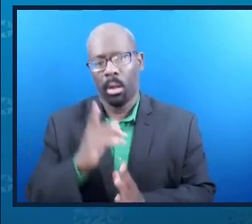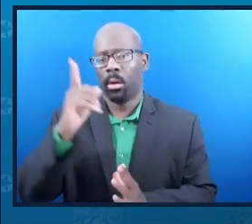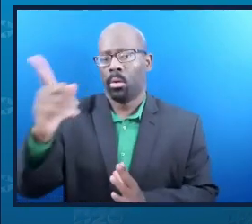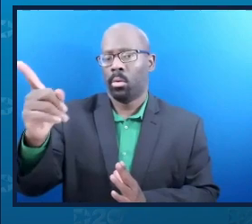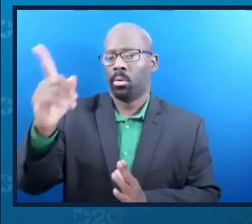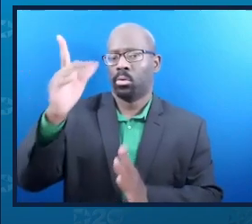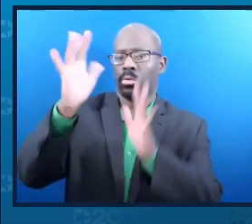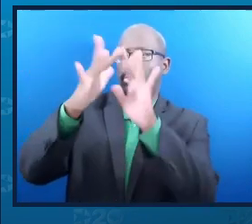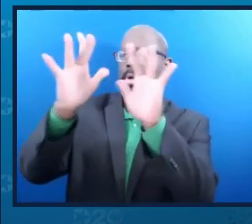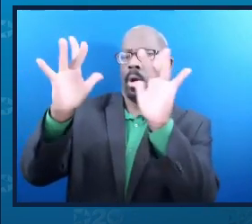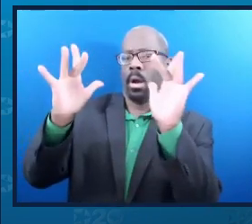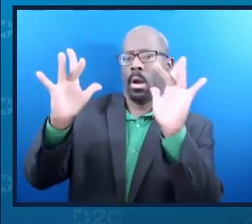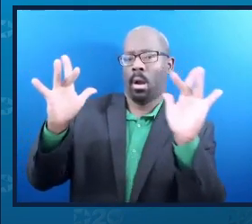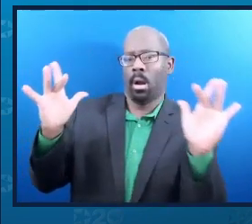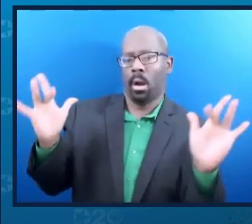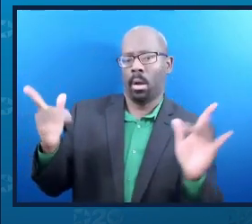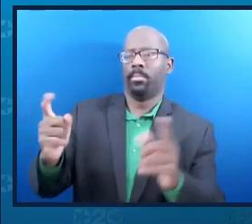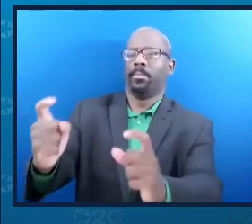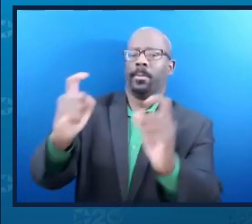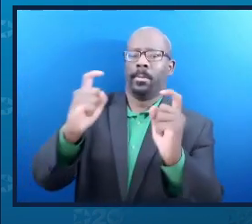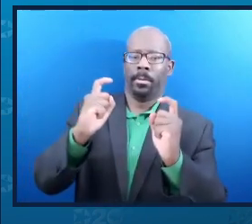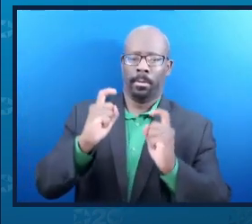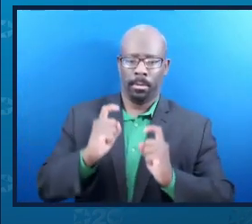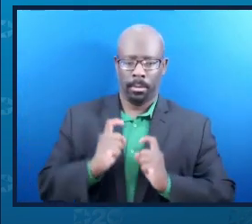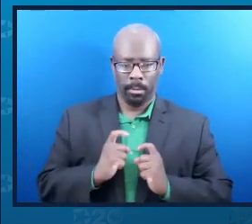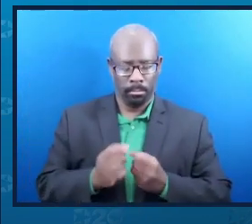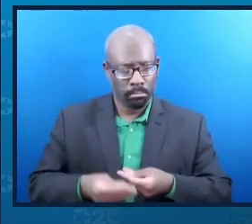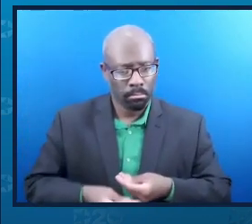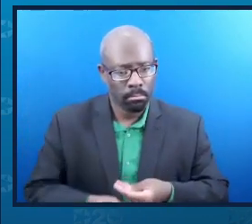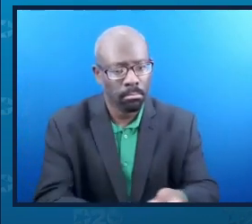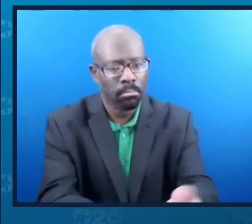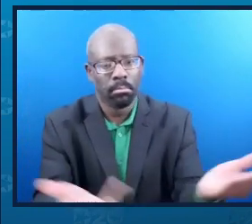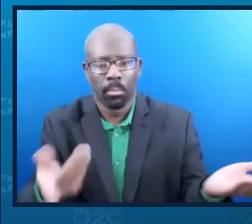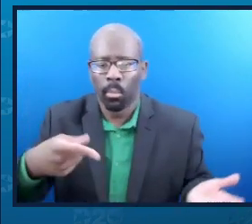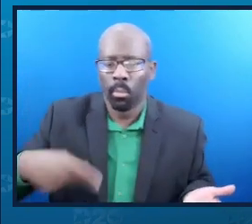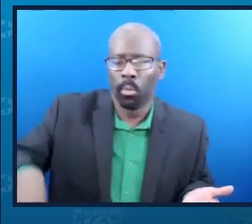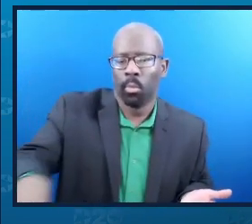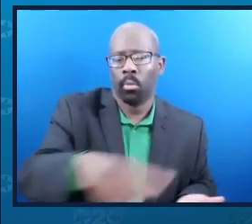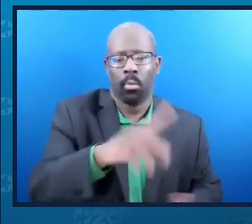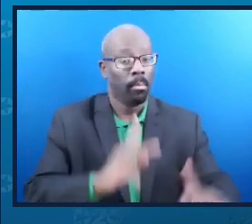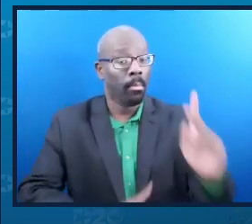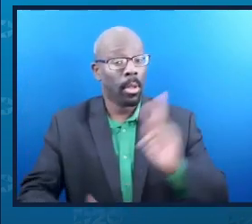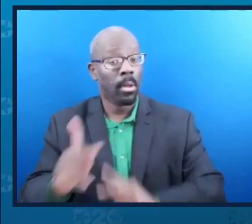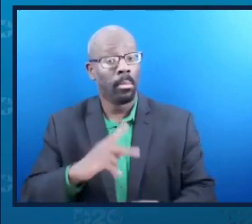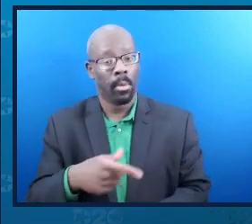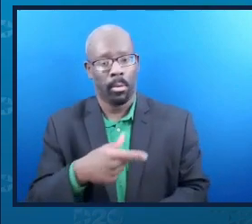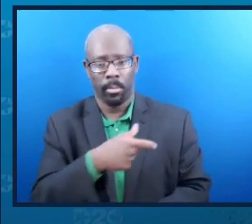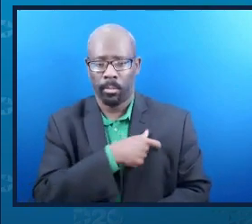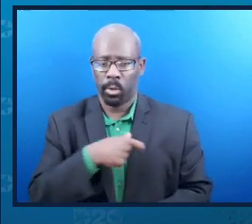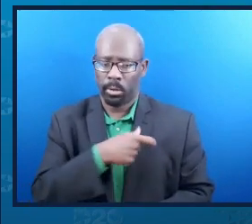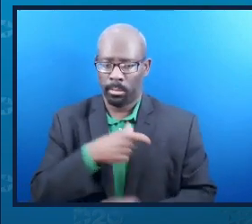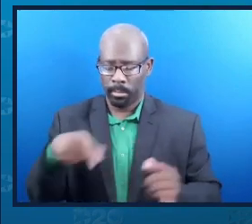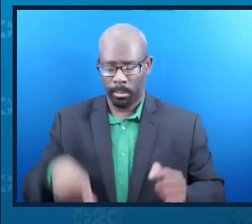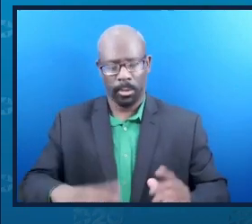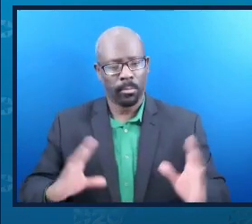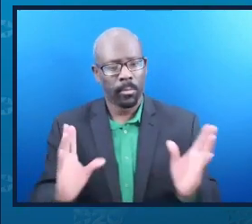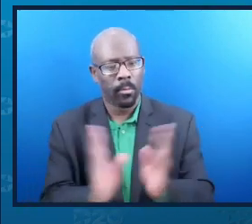SHINE THE LIGHT OF UPON THE